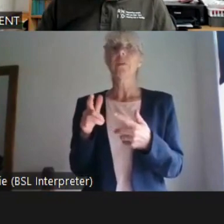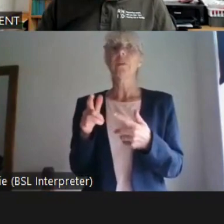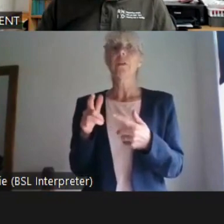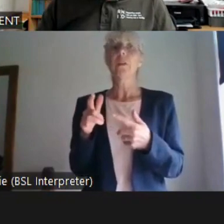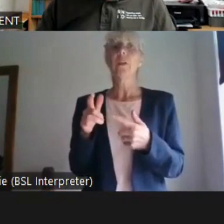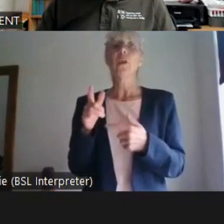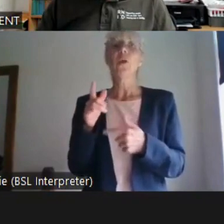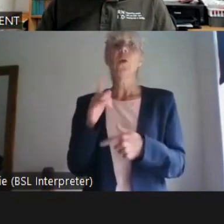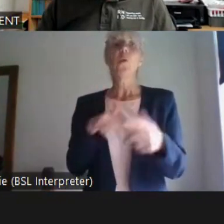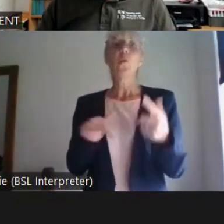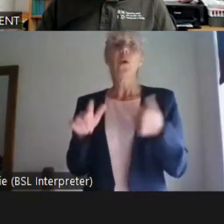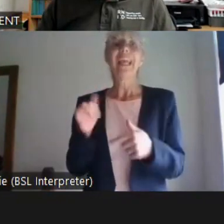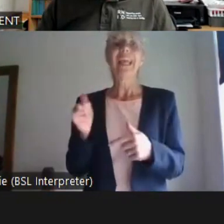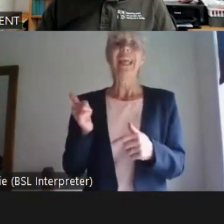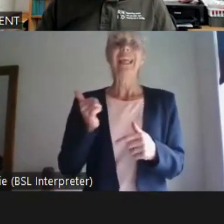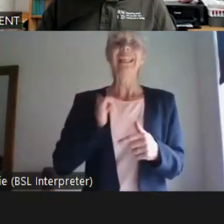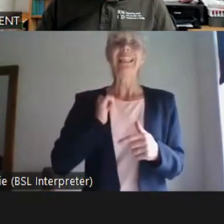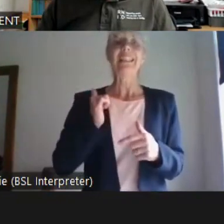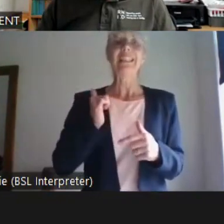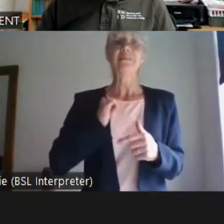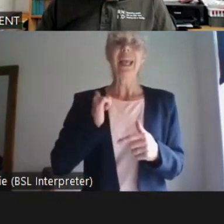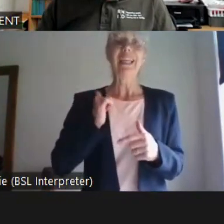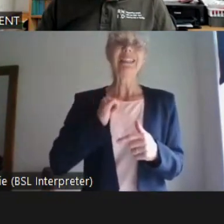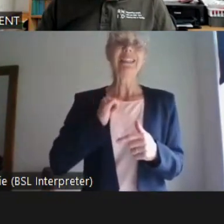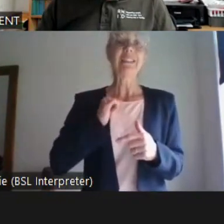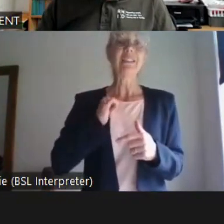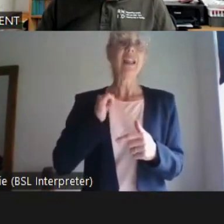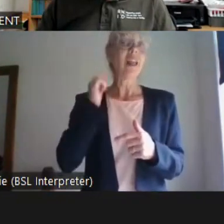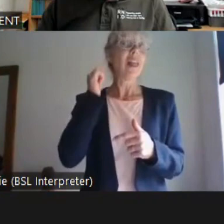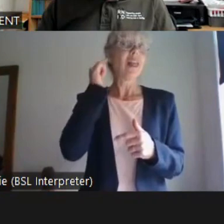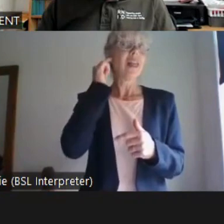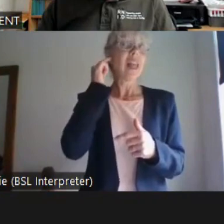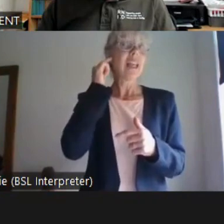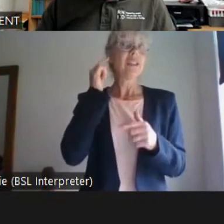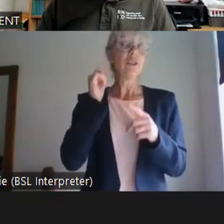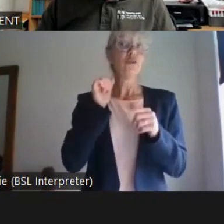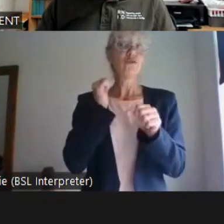well I won't call it new technique but the current good practice technique which is